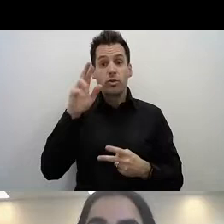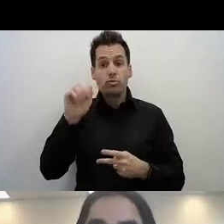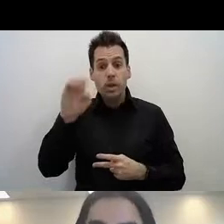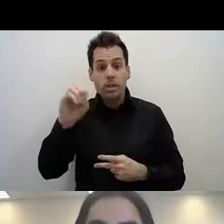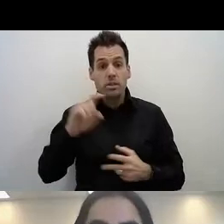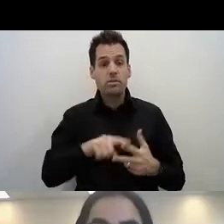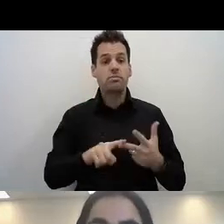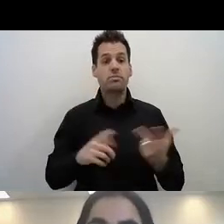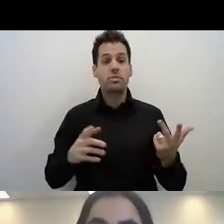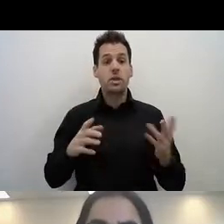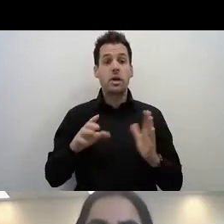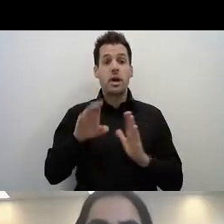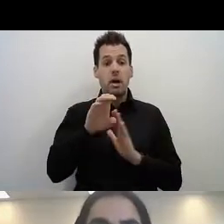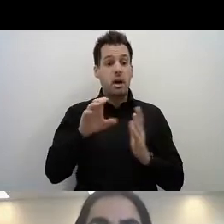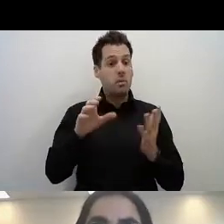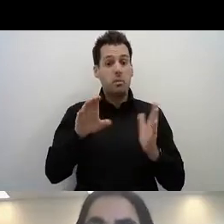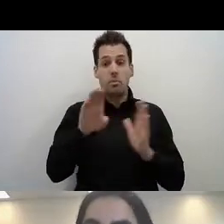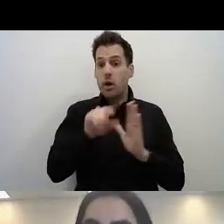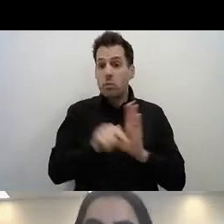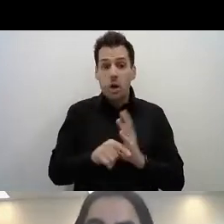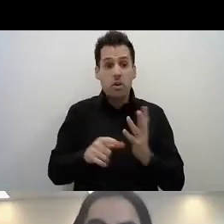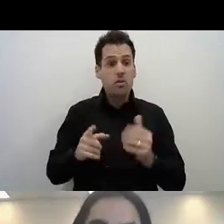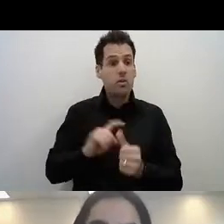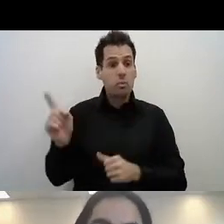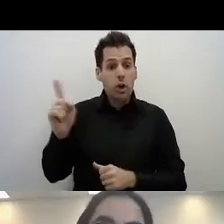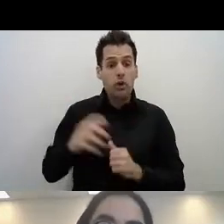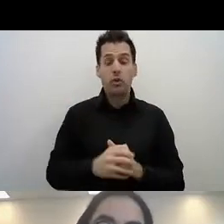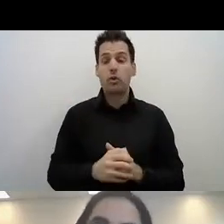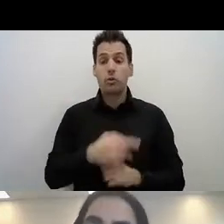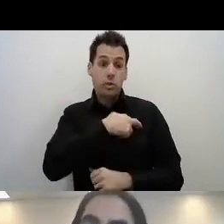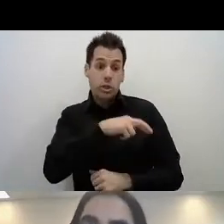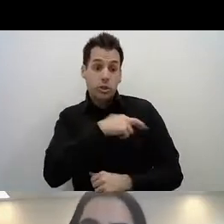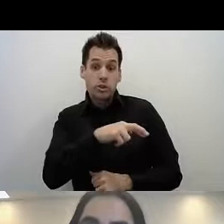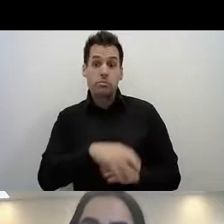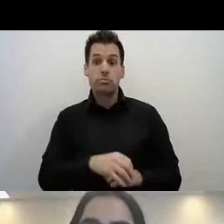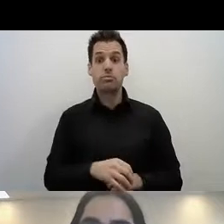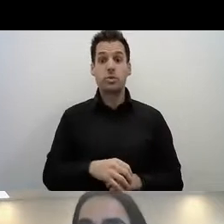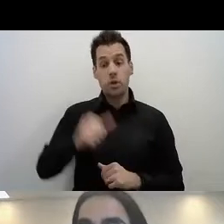religious belief your age your sex or your gender identity your sexuality